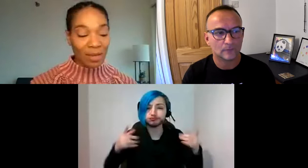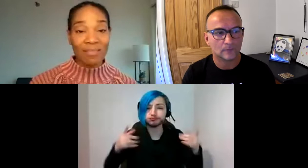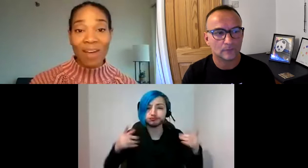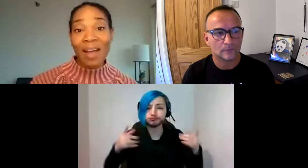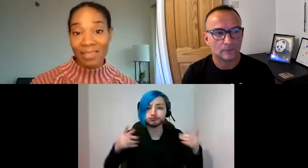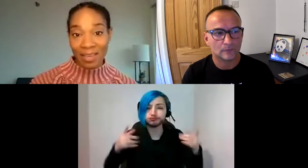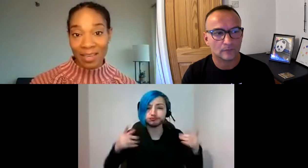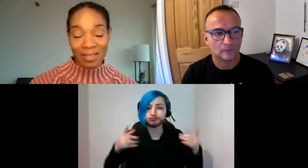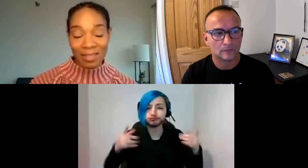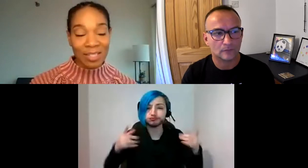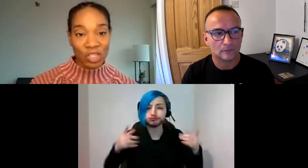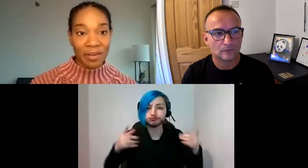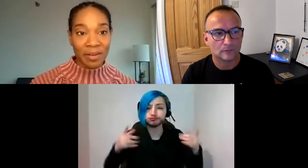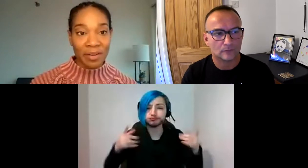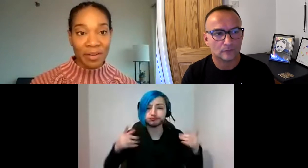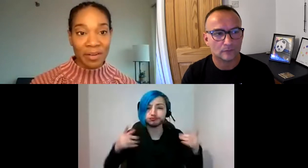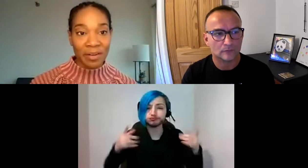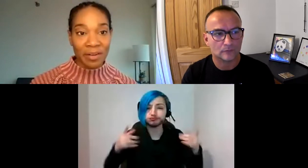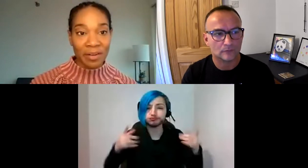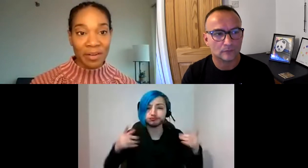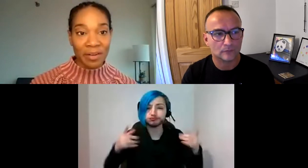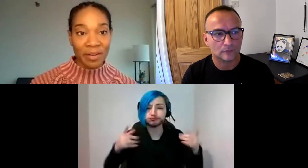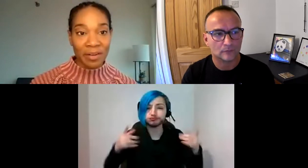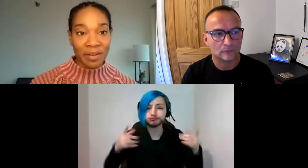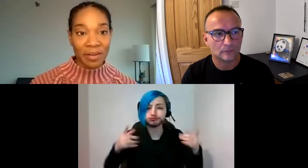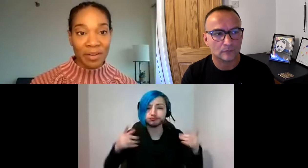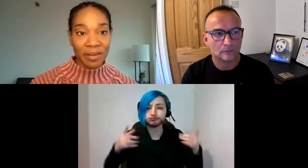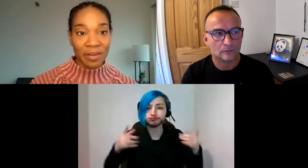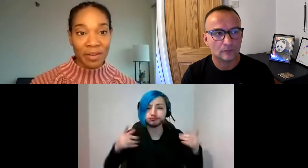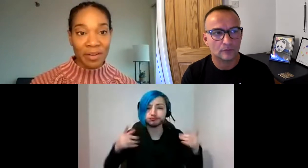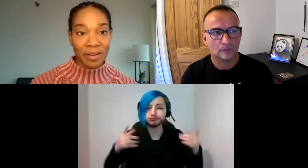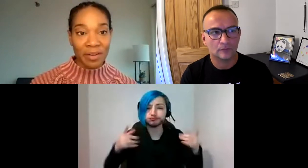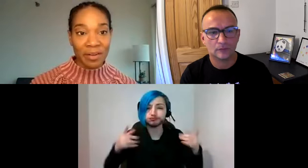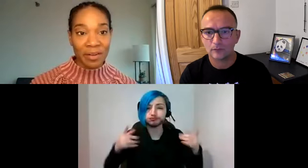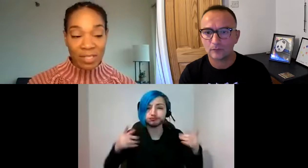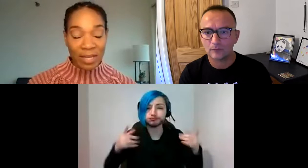language was created. Its also a way to say that language will also evolve